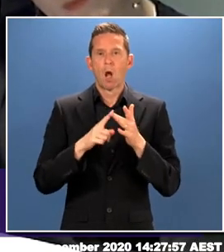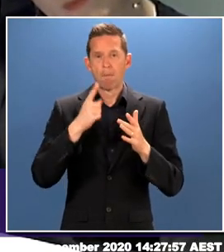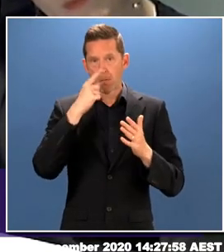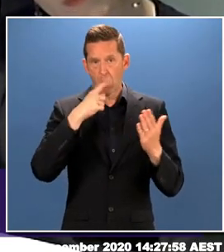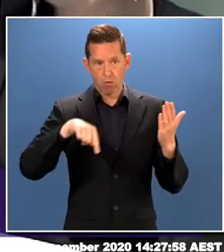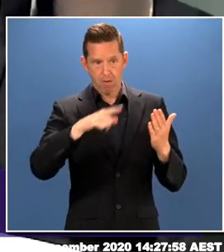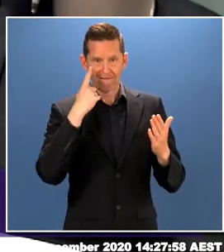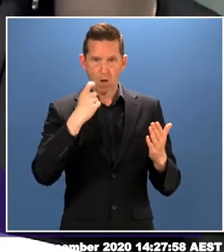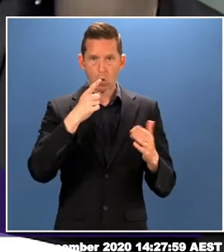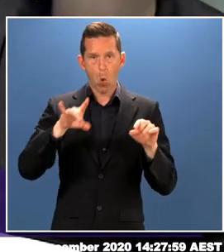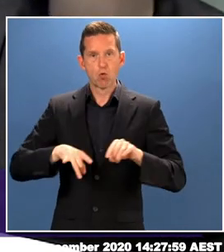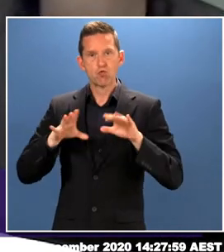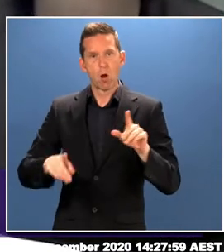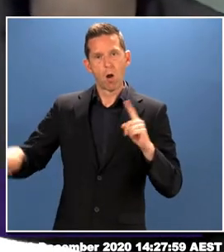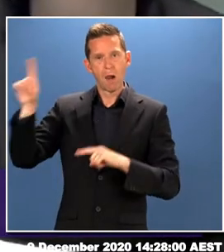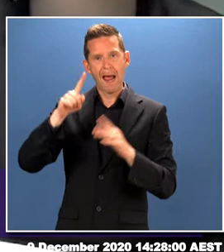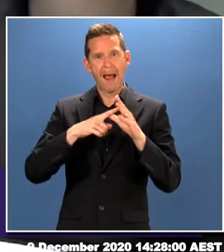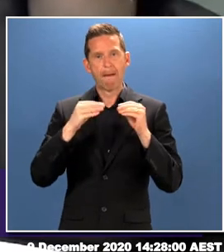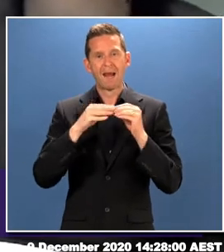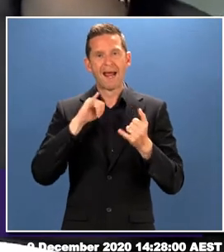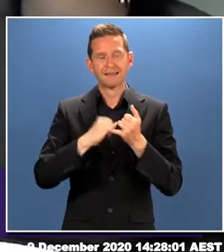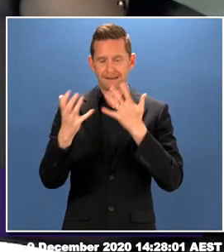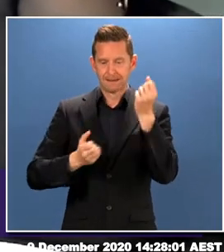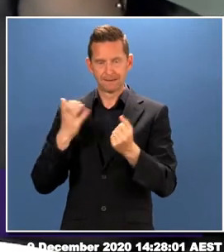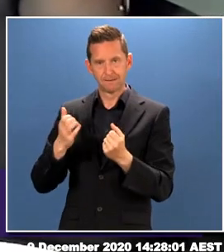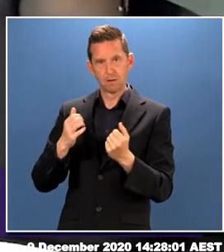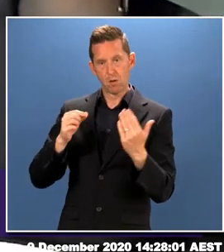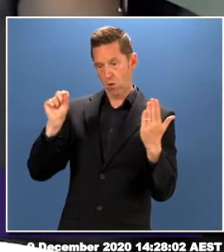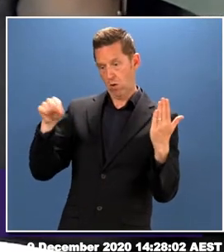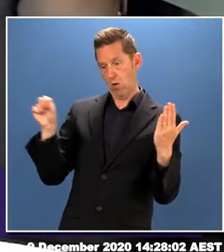census, and that's really difficult for us because we actually don't have a